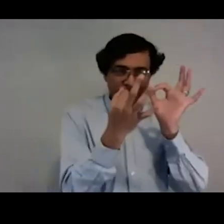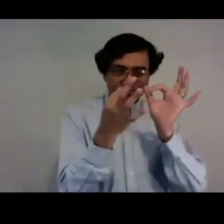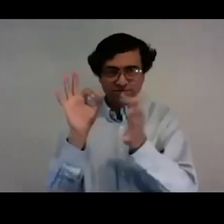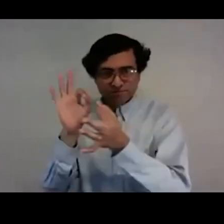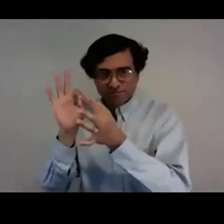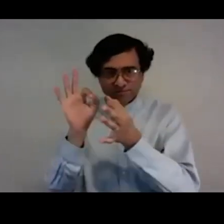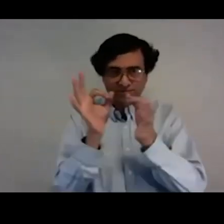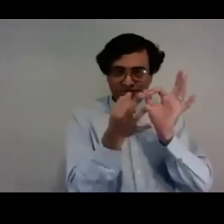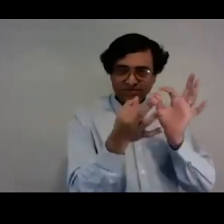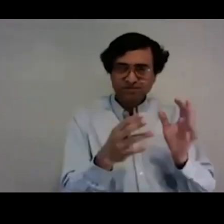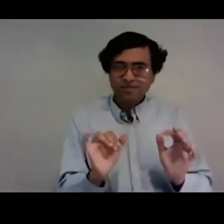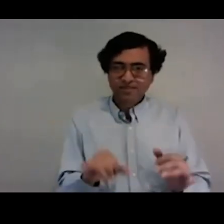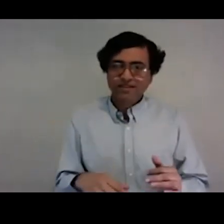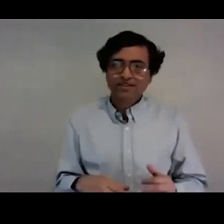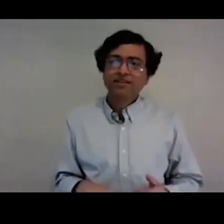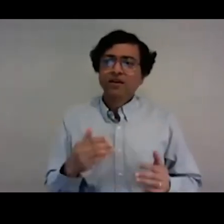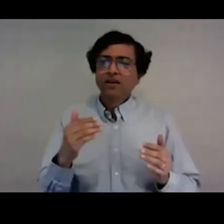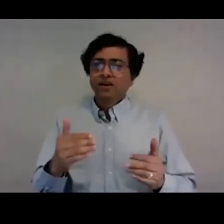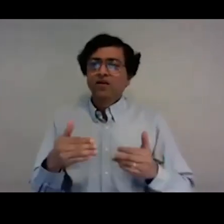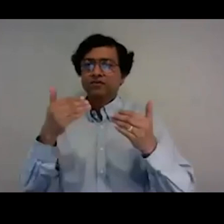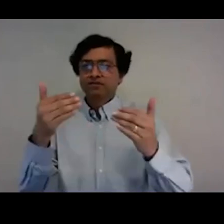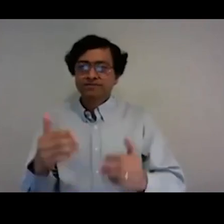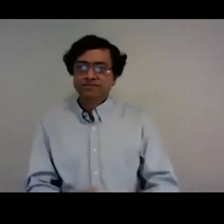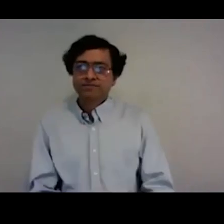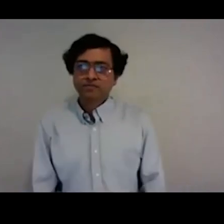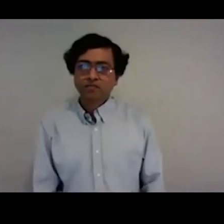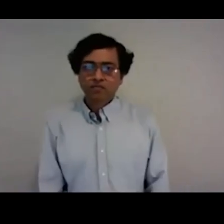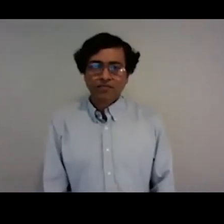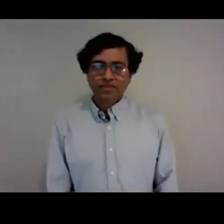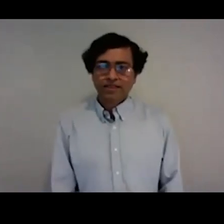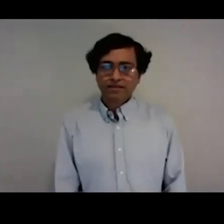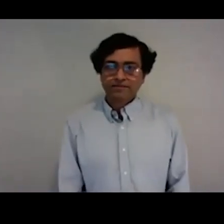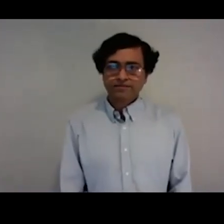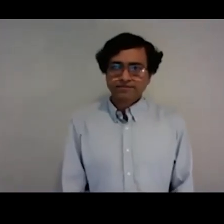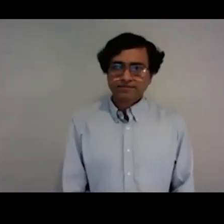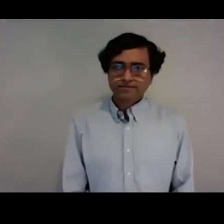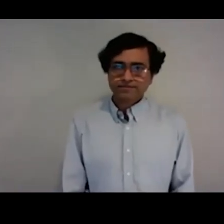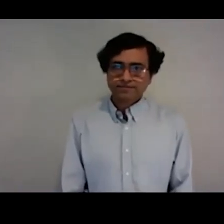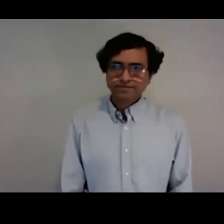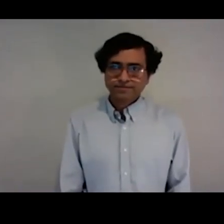Sign language may often be easier to follow when looking between a signer and a visual